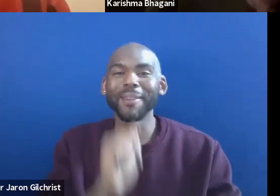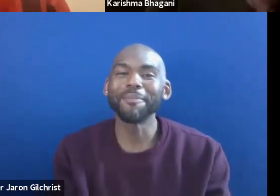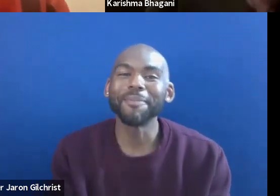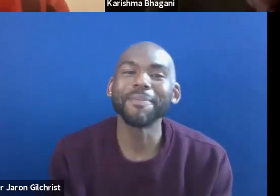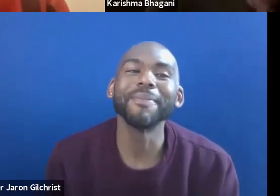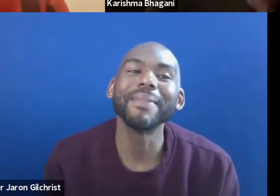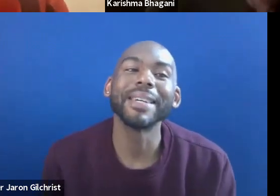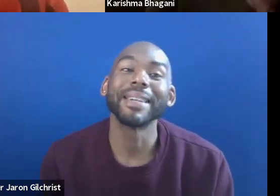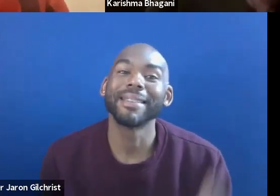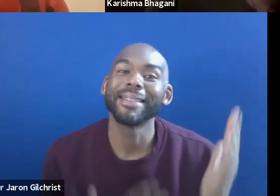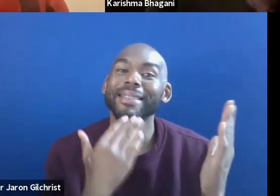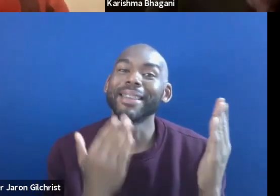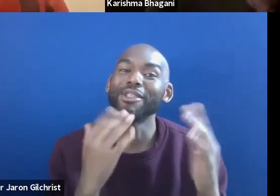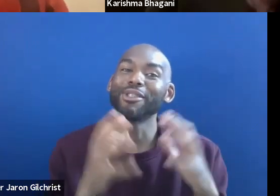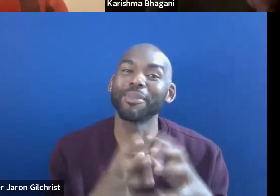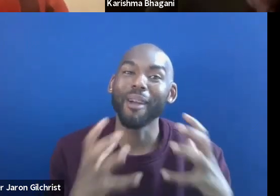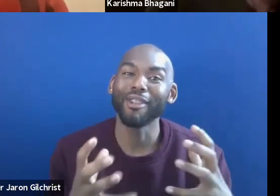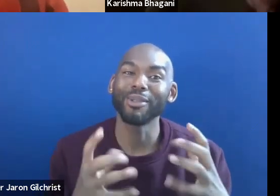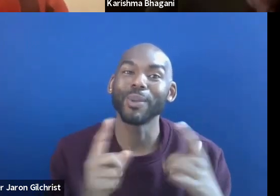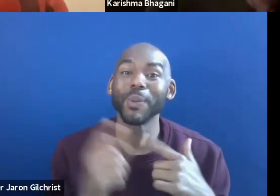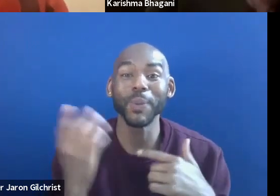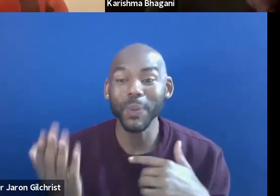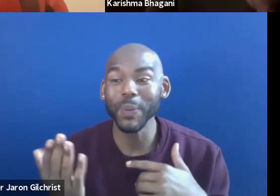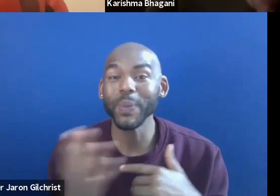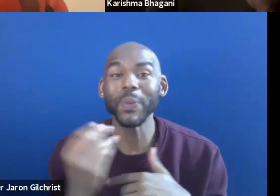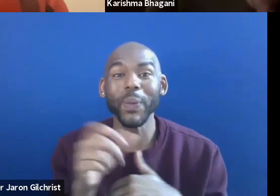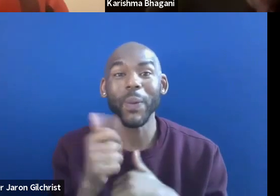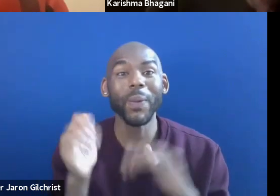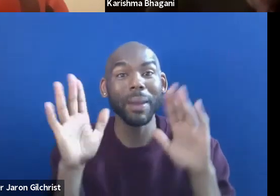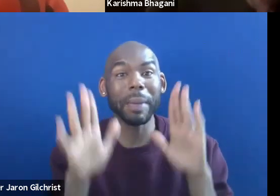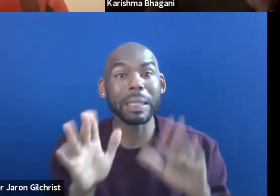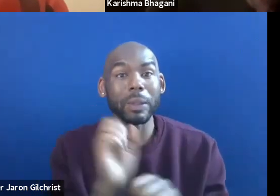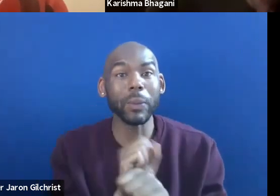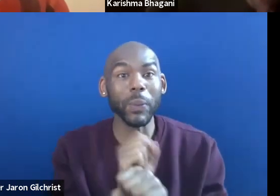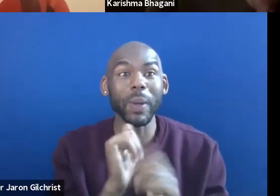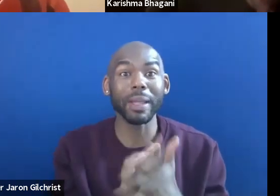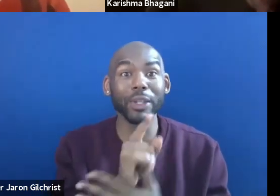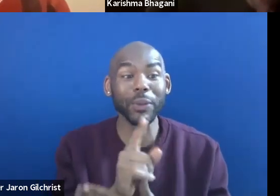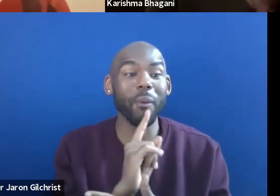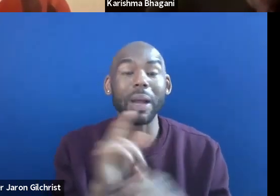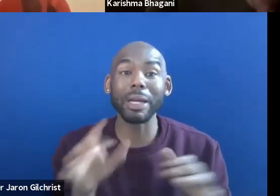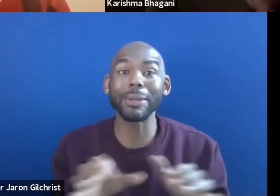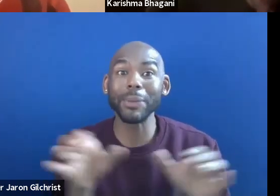Thank you so much and to you and all the amazing work that you do. I can hear you.